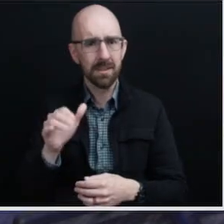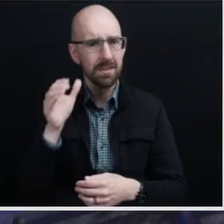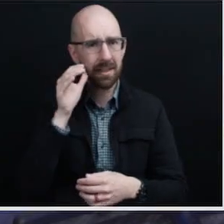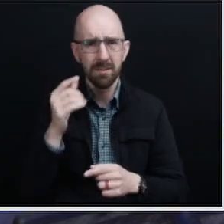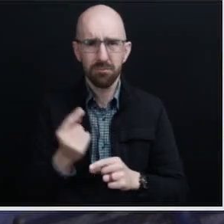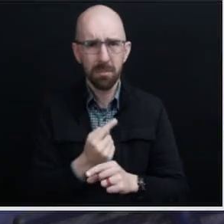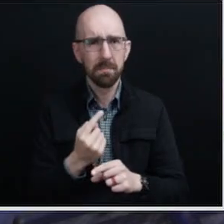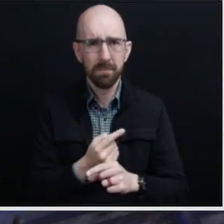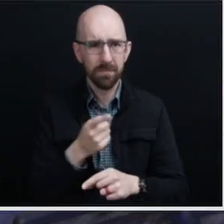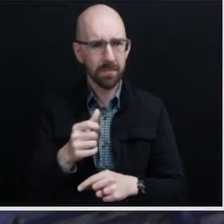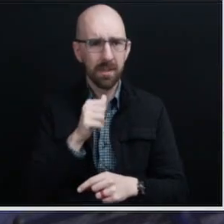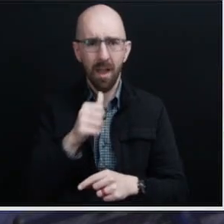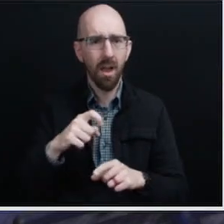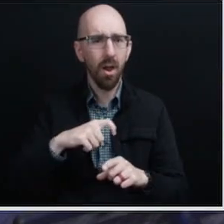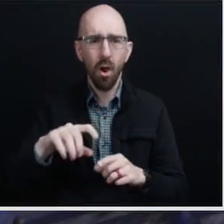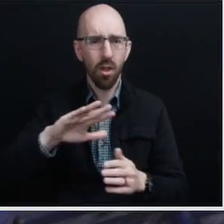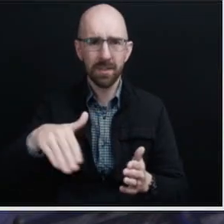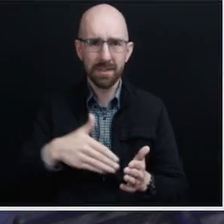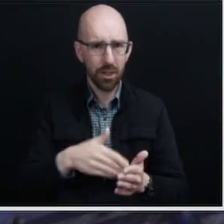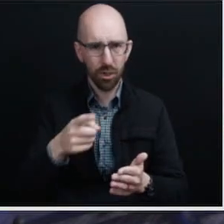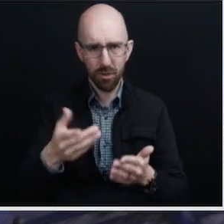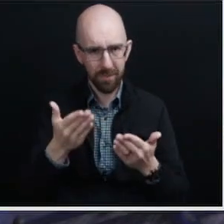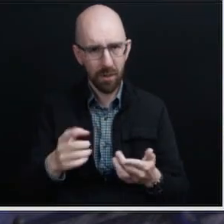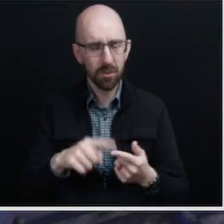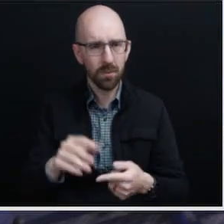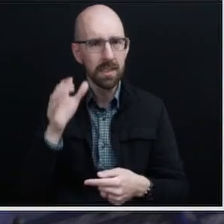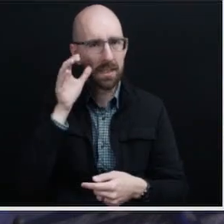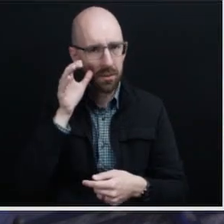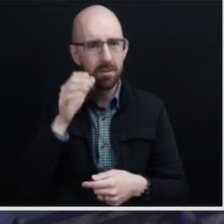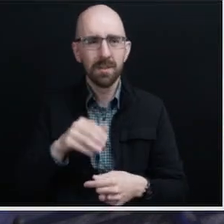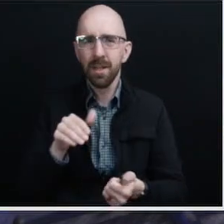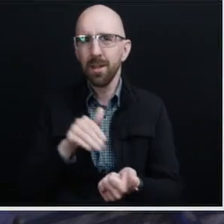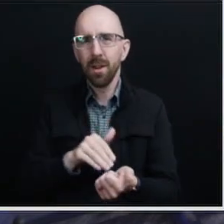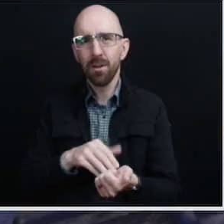not a call center. You are there to hear. Dr. Wagner, I know I'm going to give you a chance